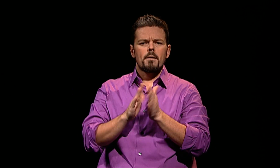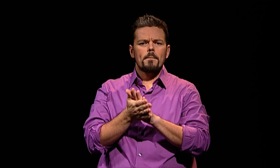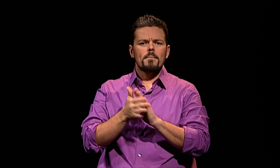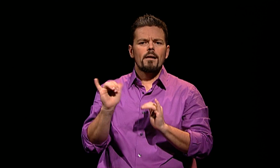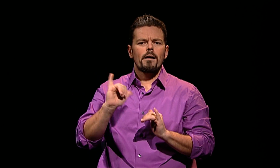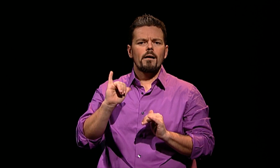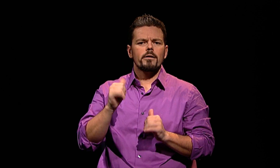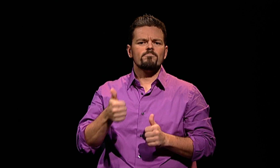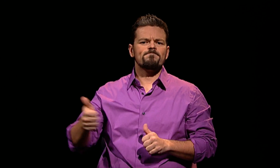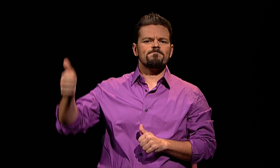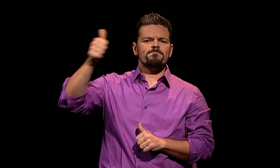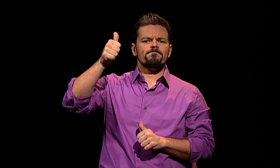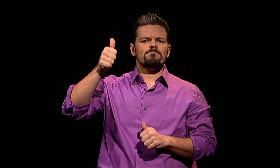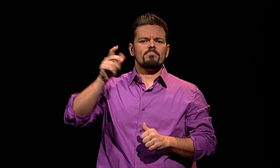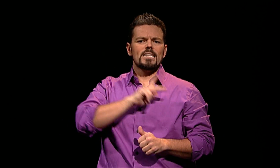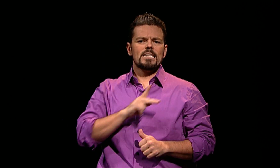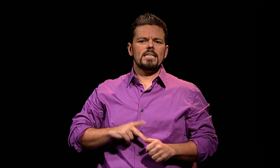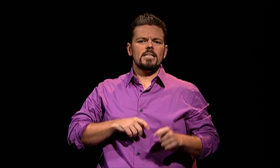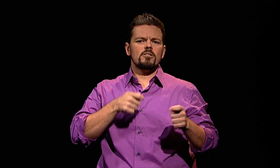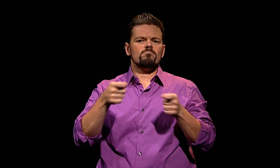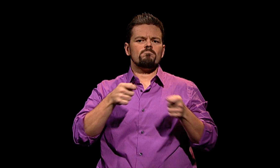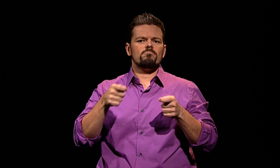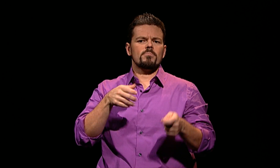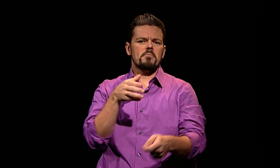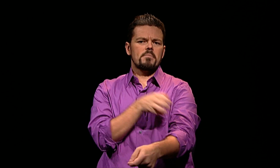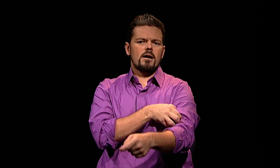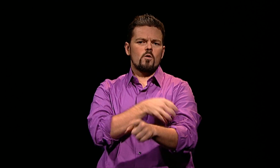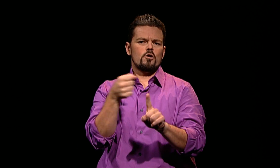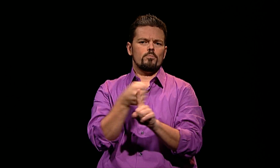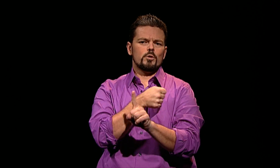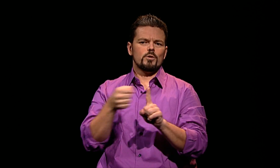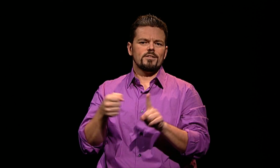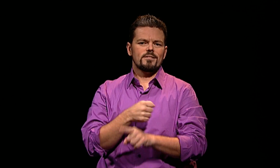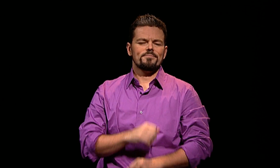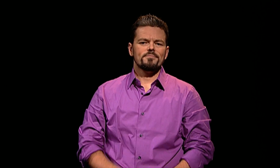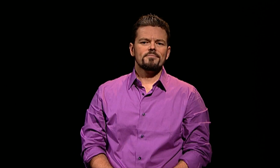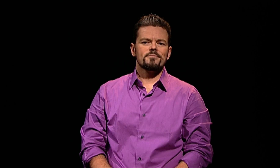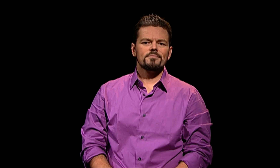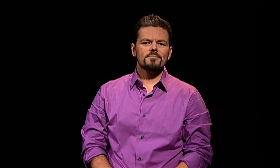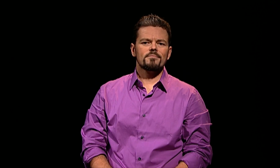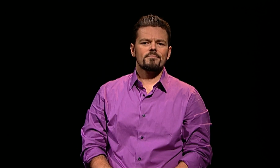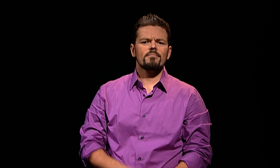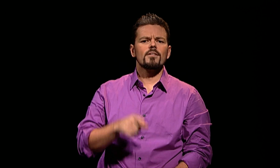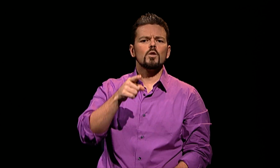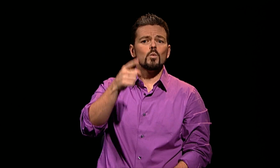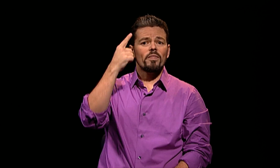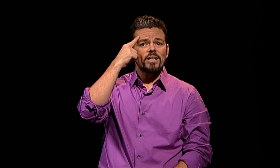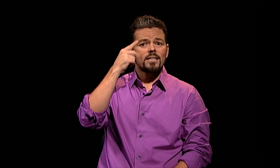THAT THE NEW POSITION OF PRESIDENT MIGHT EVOLVE INTO A KING-LIKE ABUSE OF POWER.